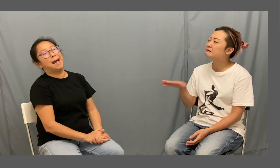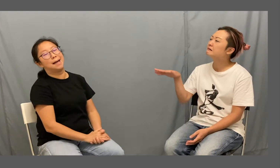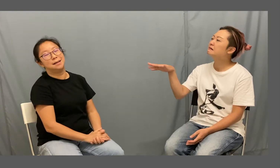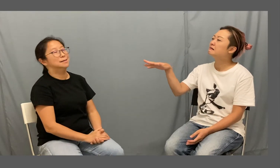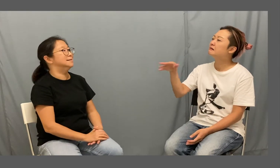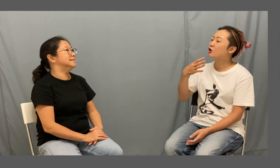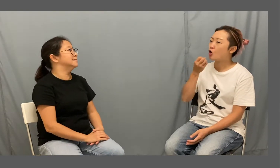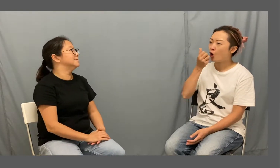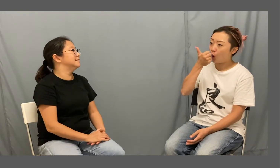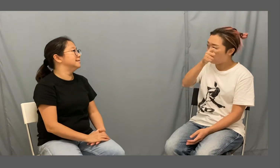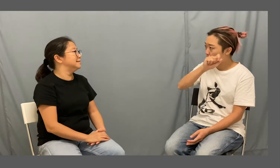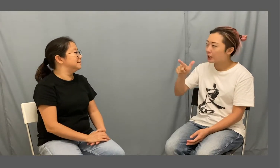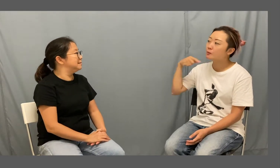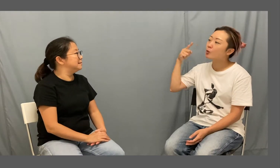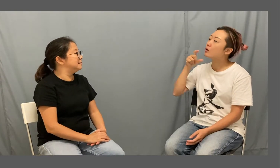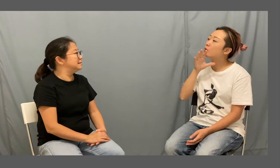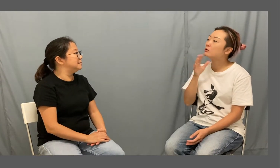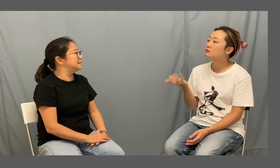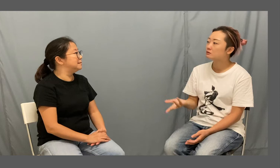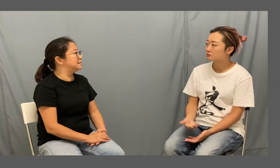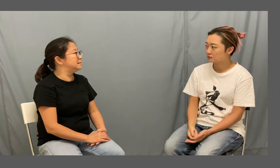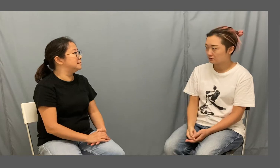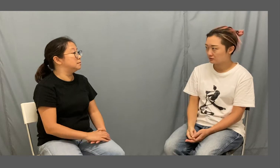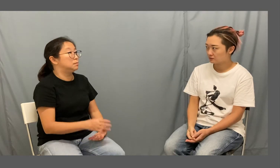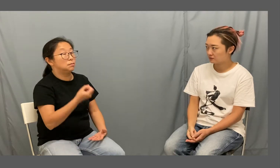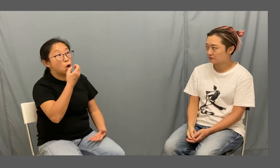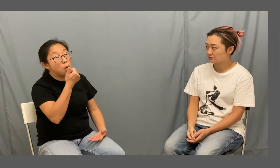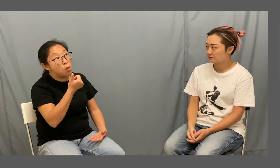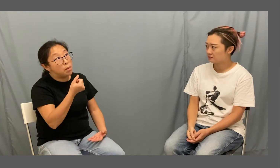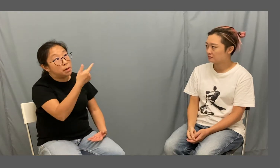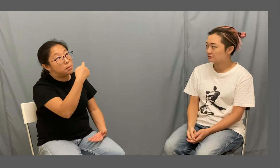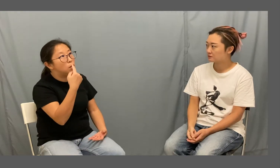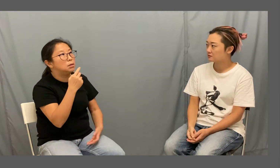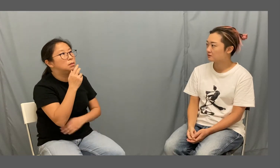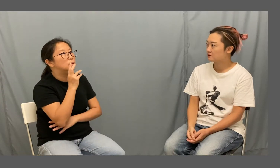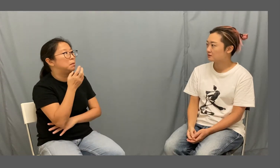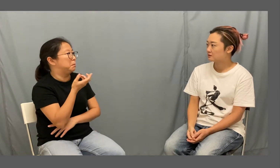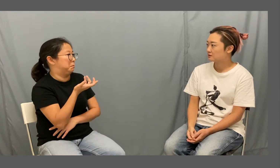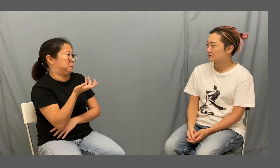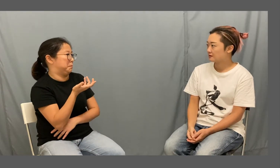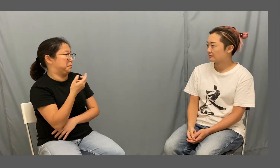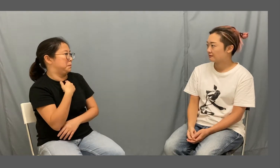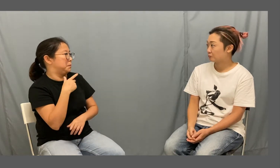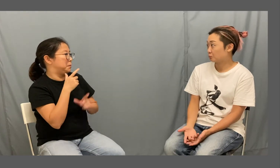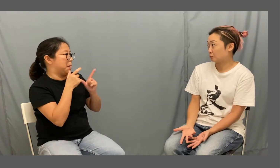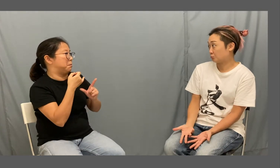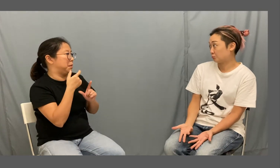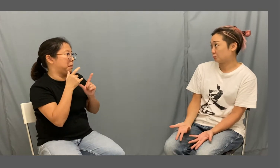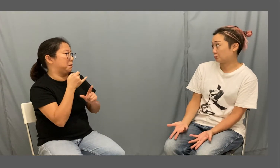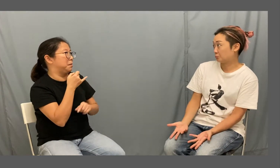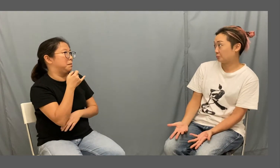Cat: Is there anything Hong Kong better than the USA? Lisa: Hong Kong better than the United States? Good question